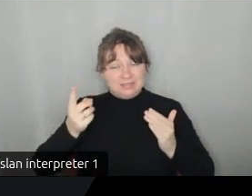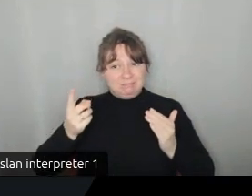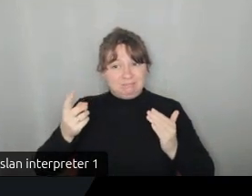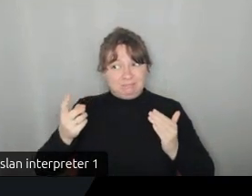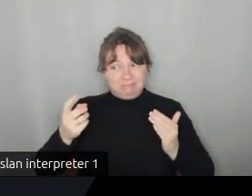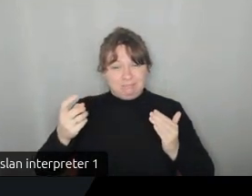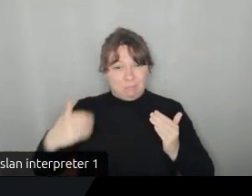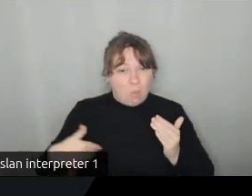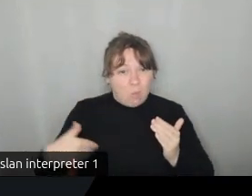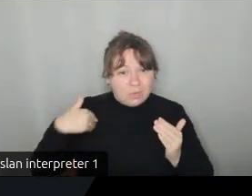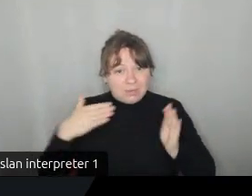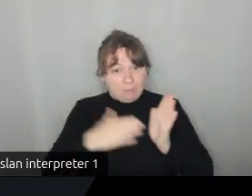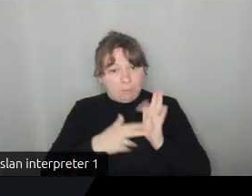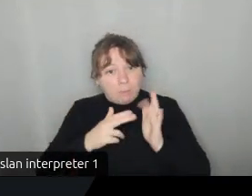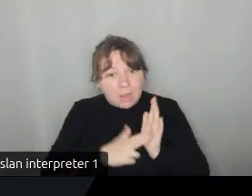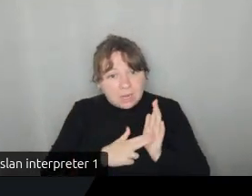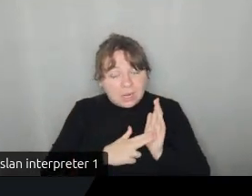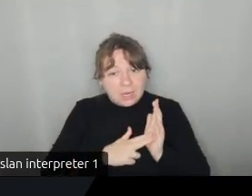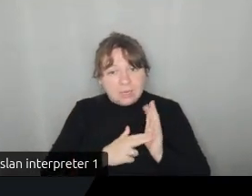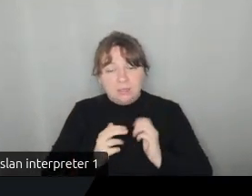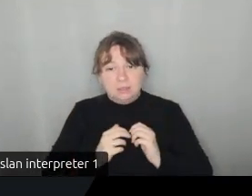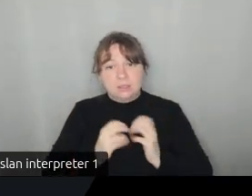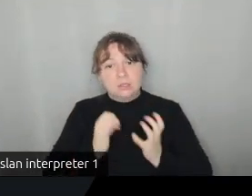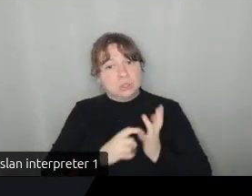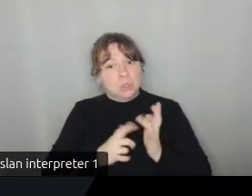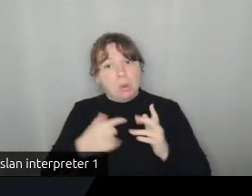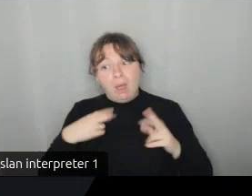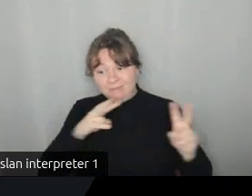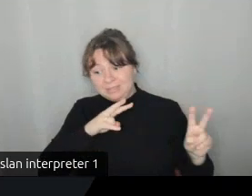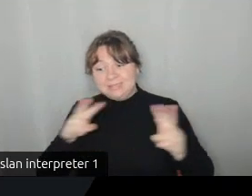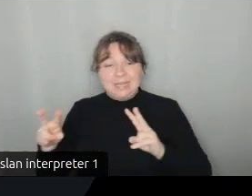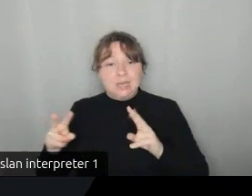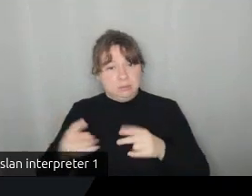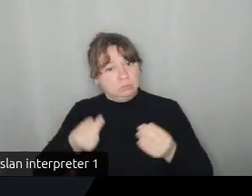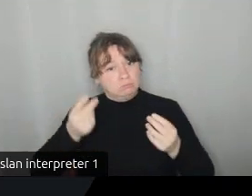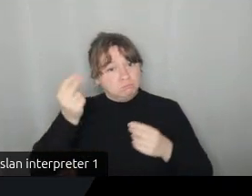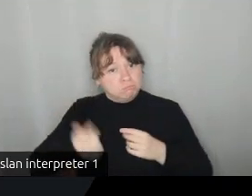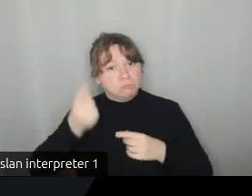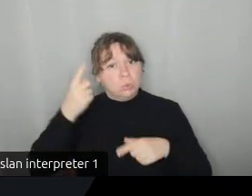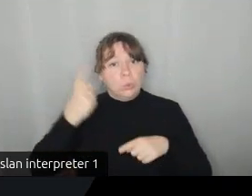So they do tend to from what I see have a very quick turnaround time if there is a genuine